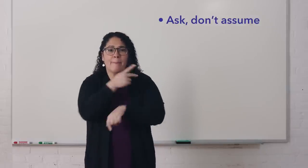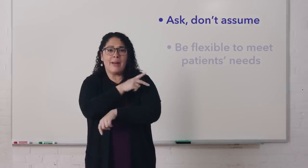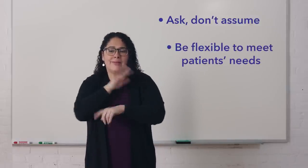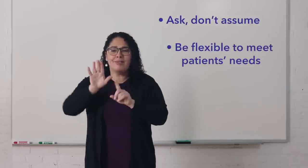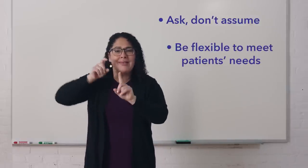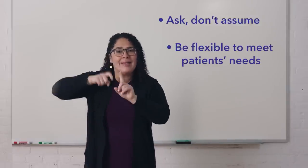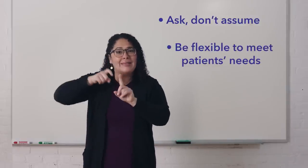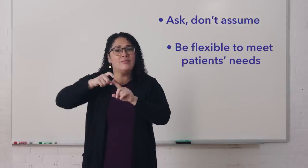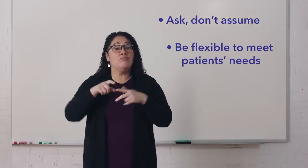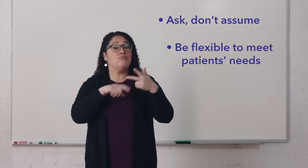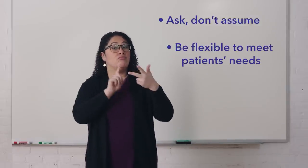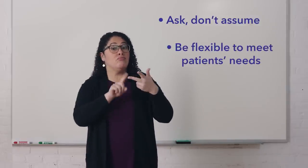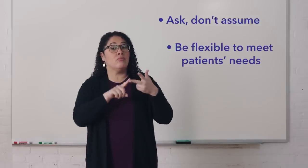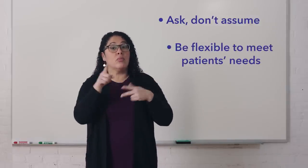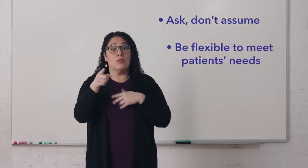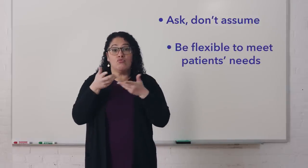be flexible to meet patients’ needs;